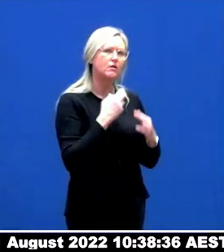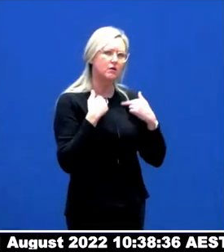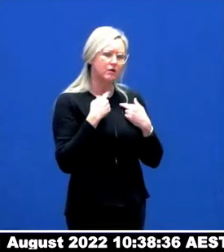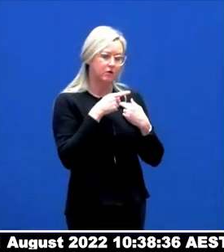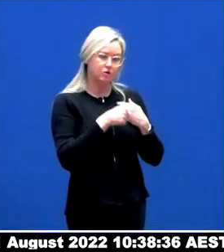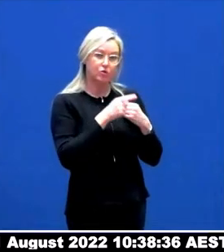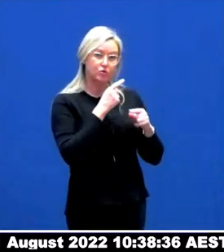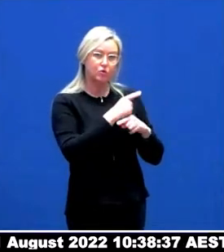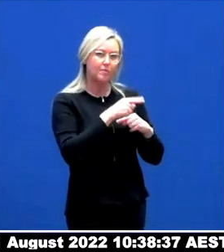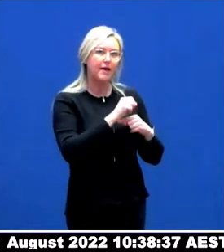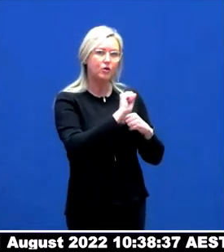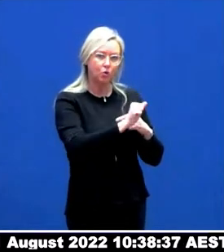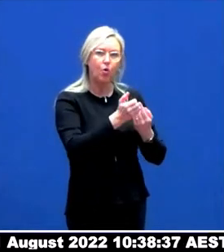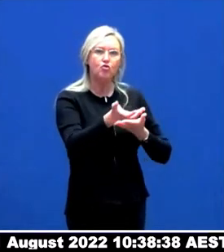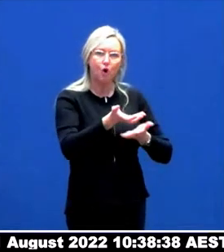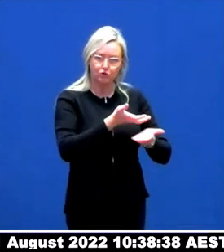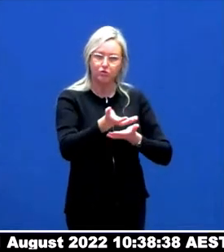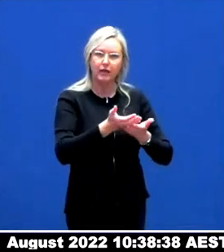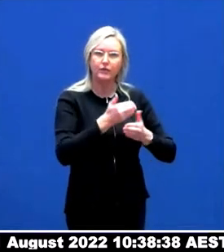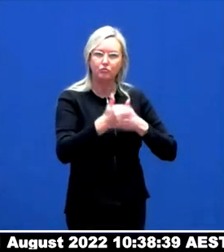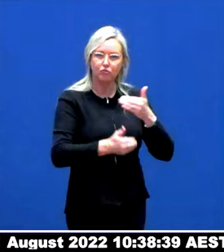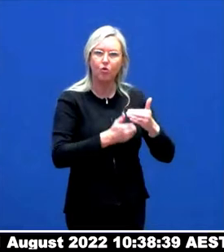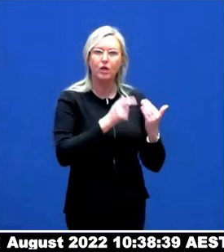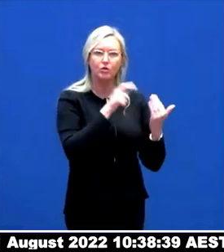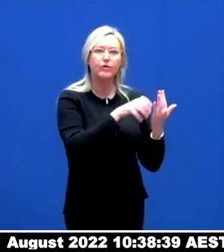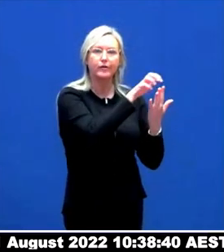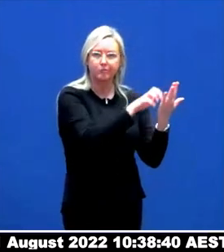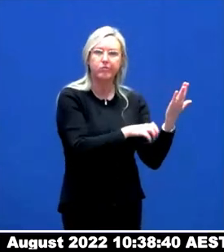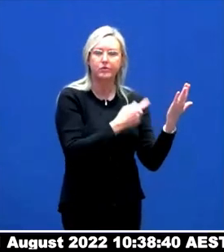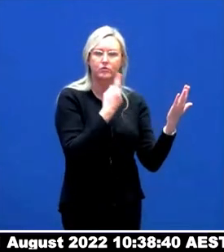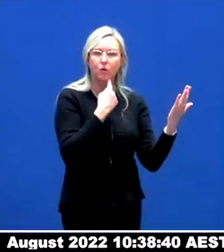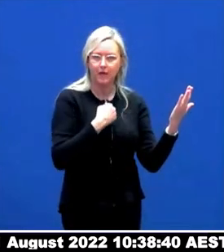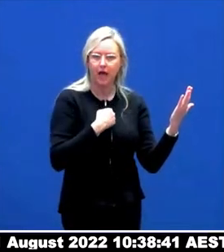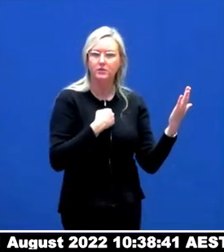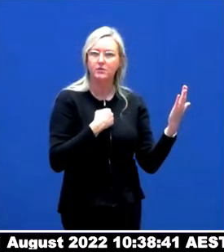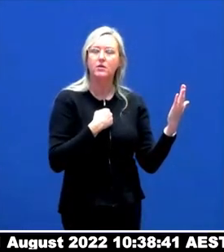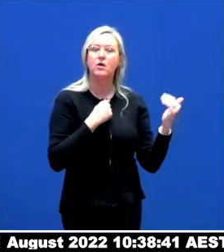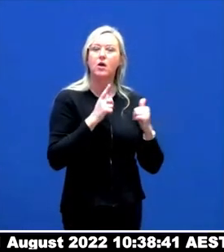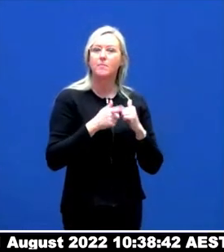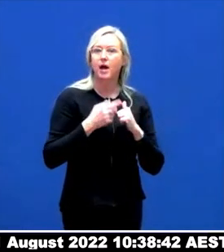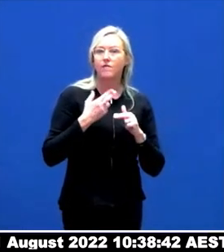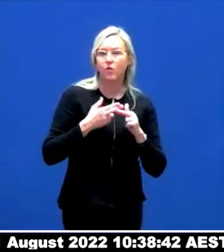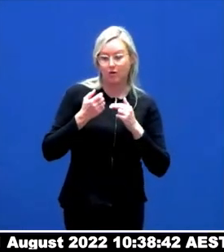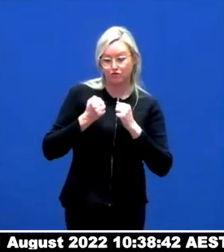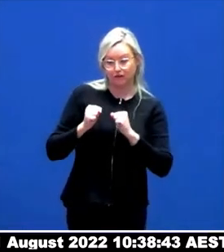consultation process, and take it that we accept that the development of the Strategy was informed by that consultation.